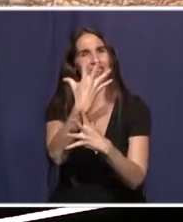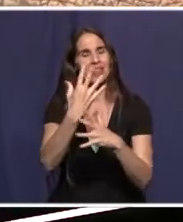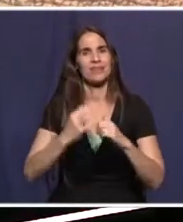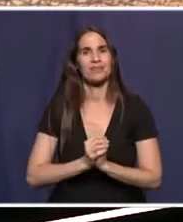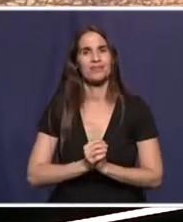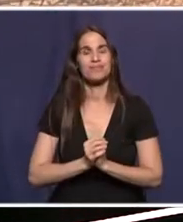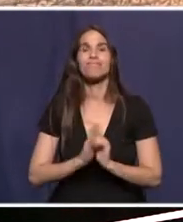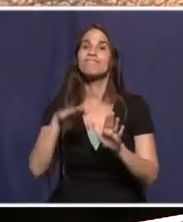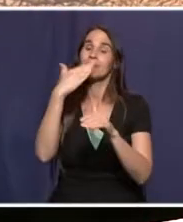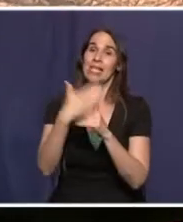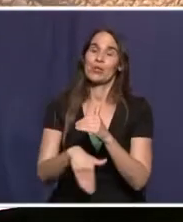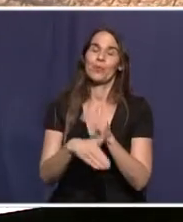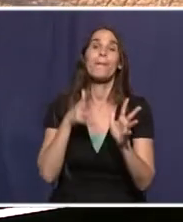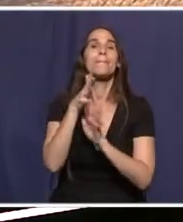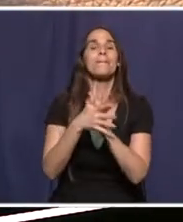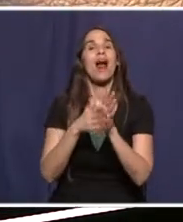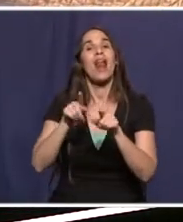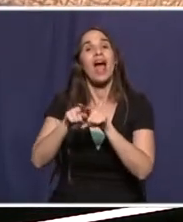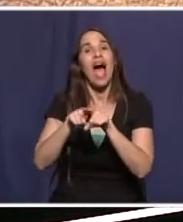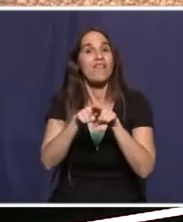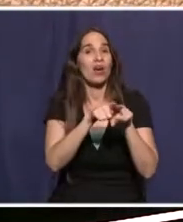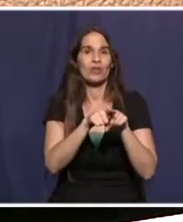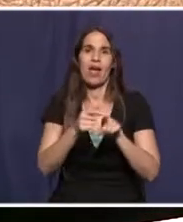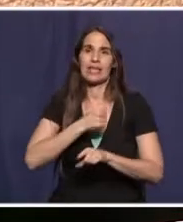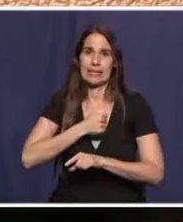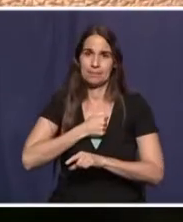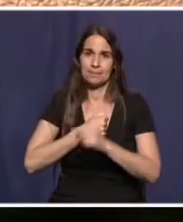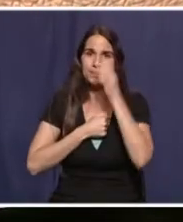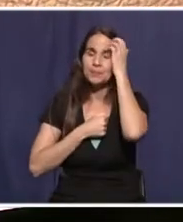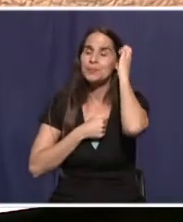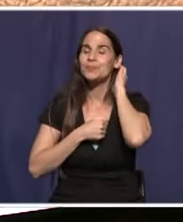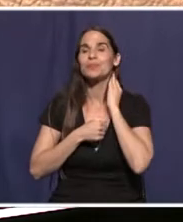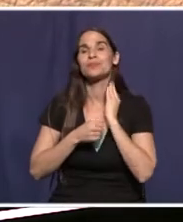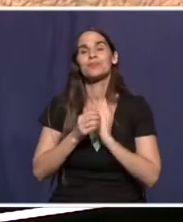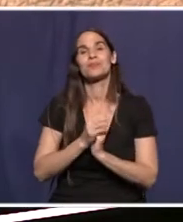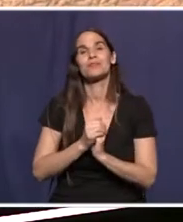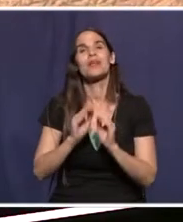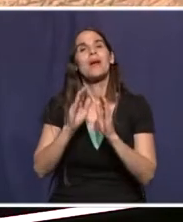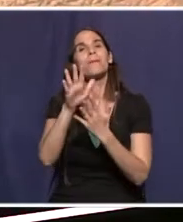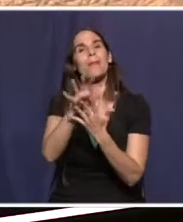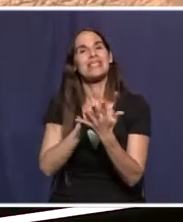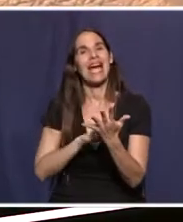And now a word for my religious brothers and sisters: The Gittin tractate states the reasons